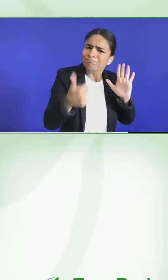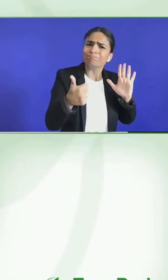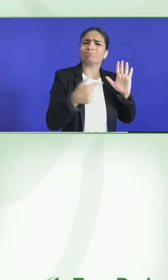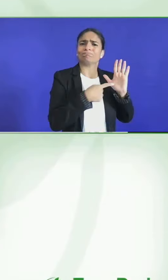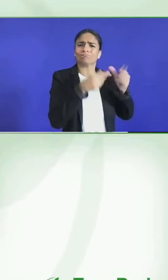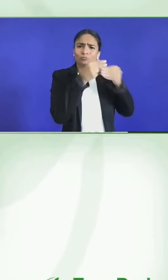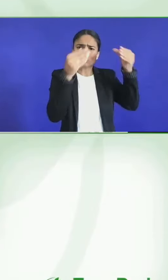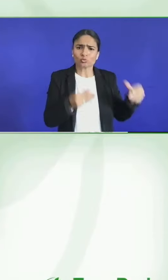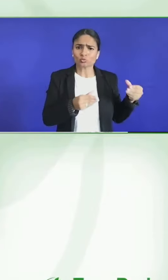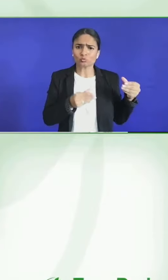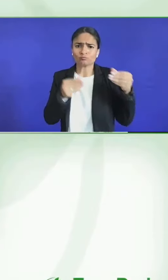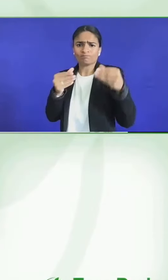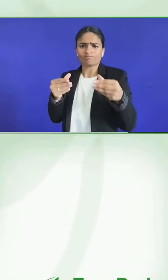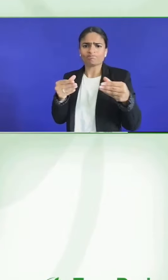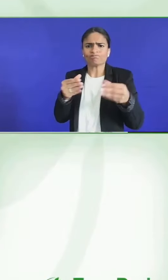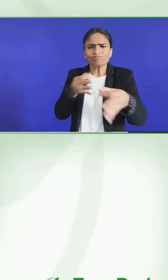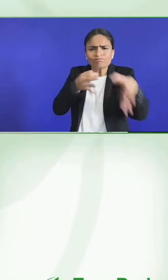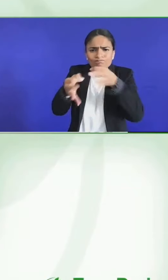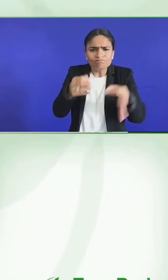They are really eye-opening, they were for me as well.